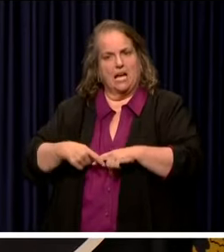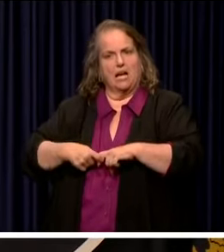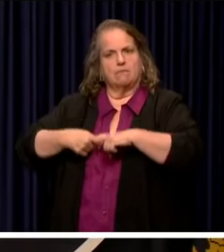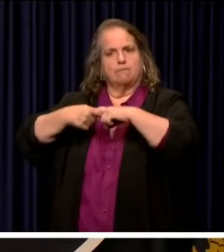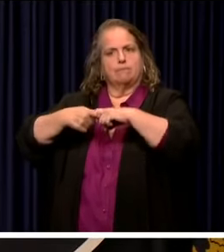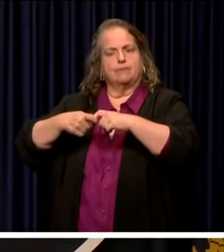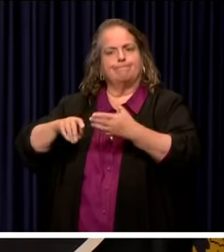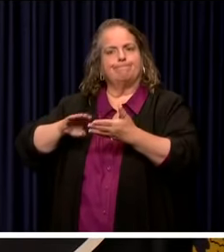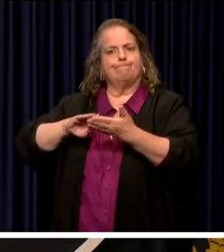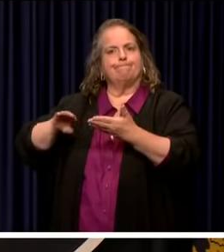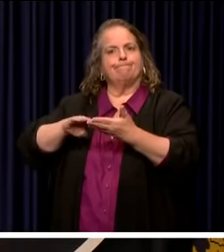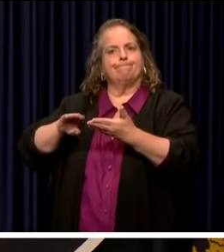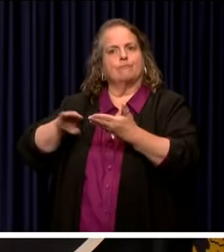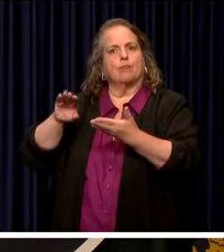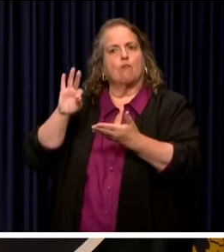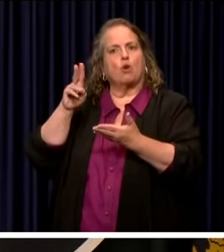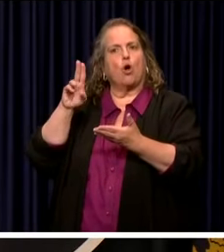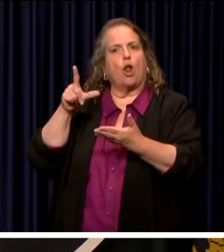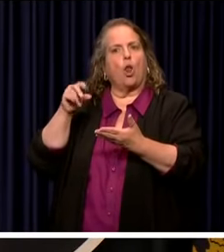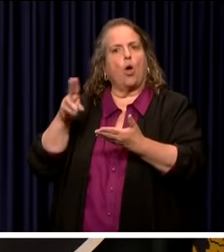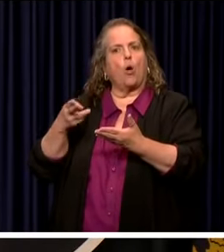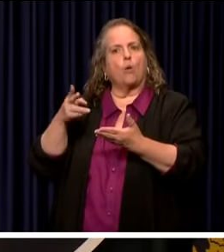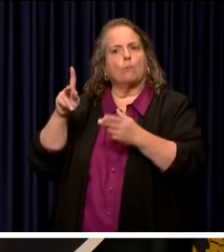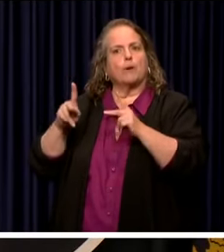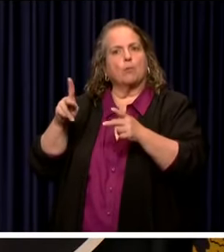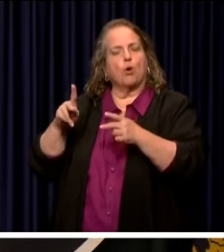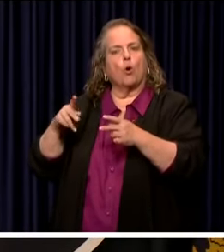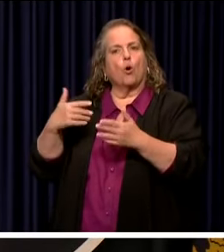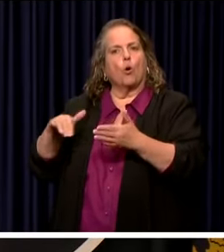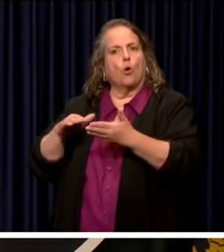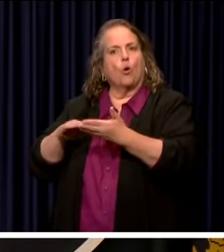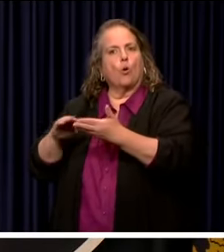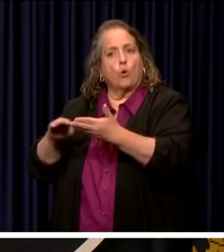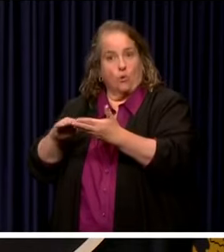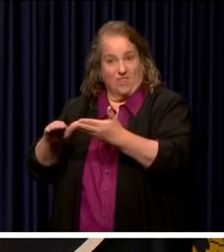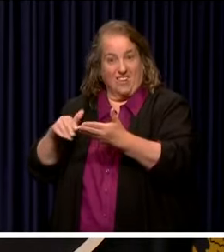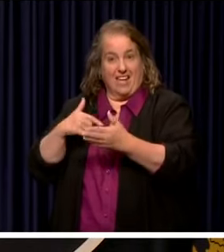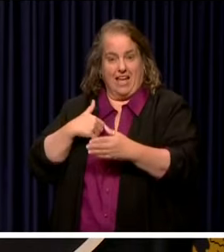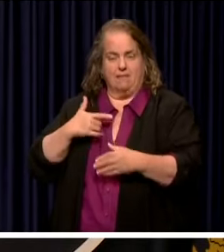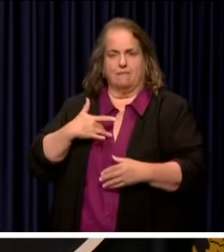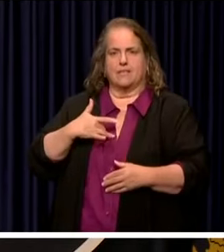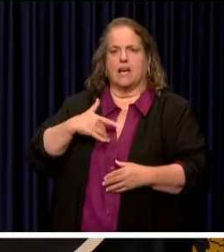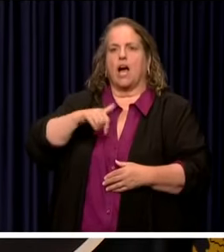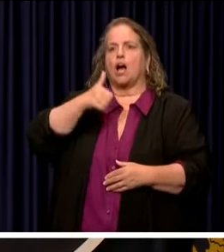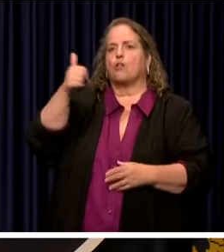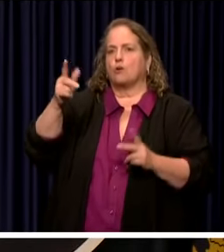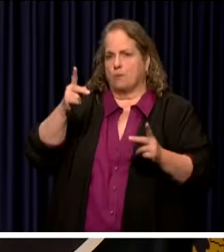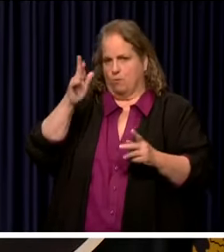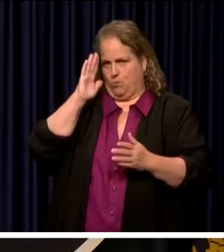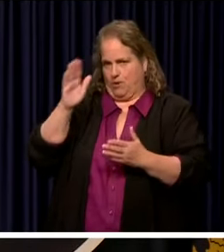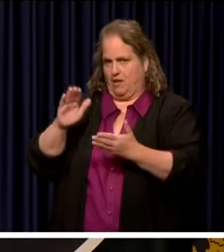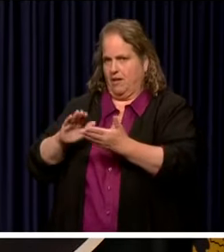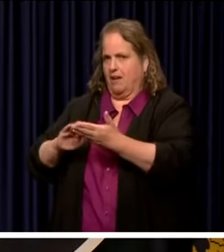SINGLE COUNTY AND EVERY SINGLE CITY WILL TELL YOU THAT WITHOUT SIGNIFICANT FEDERAL AID DIRECTLY